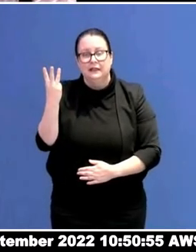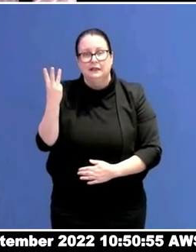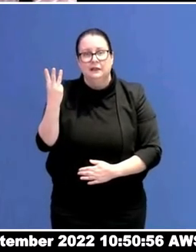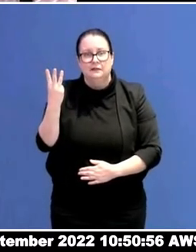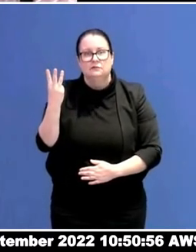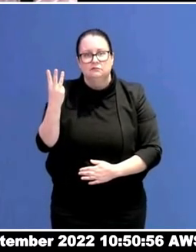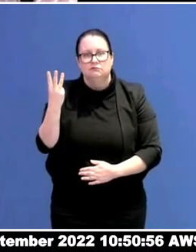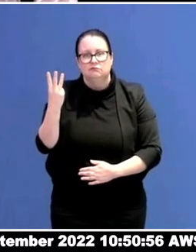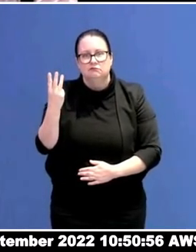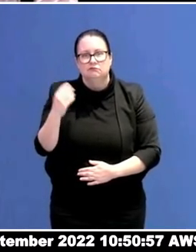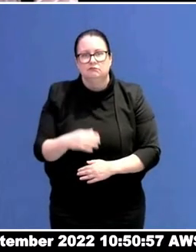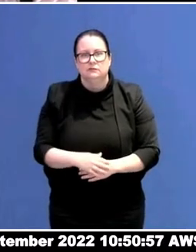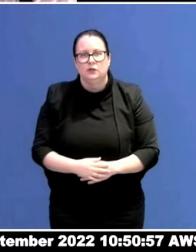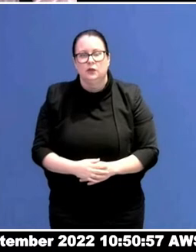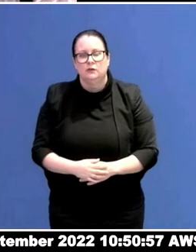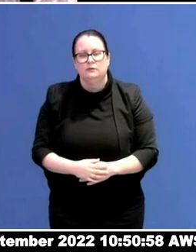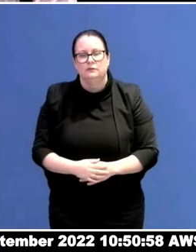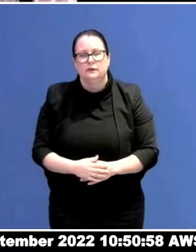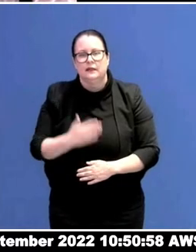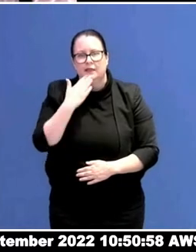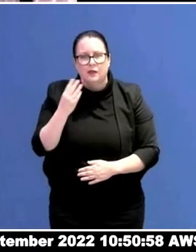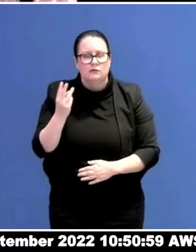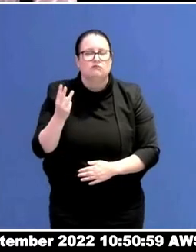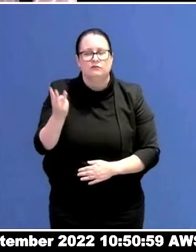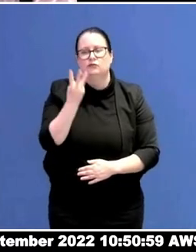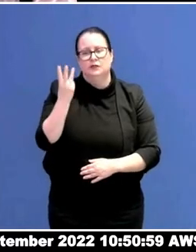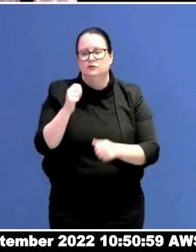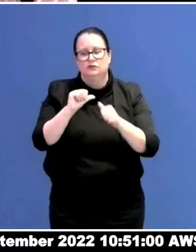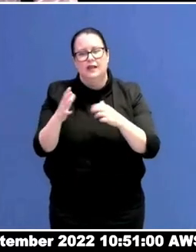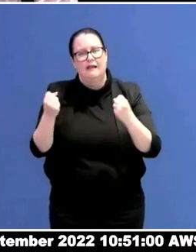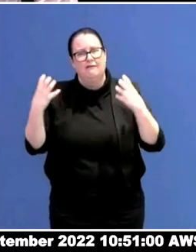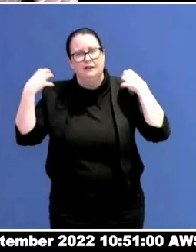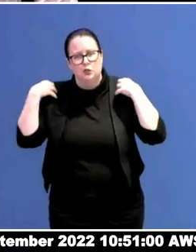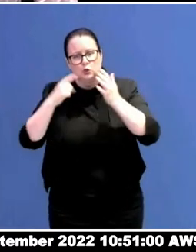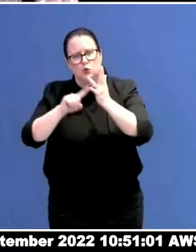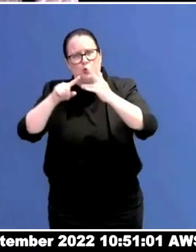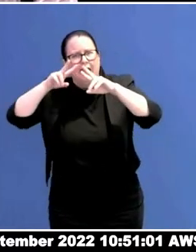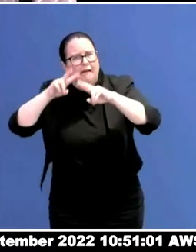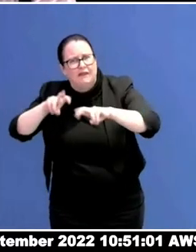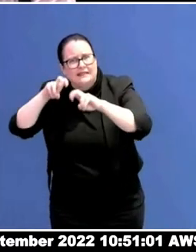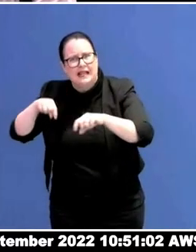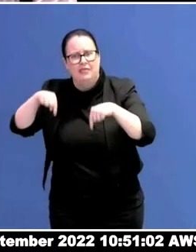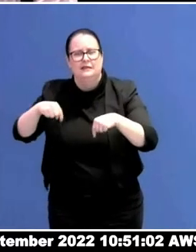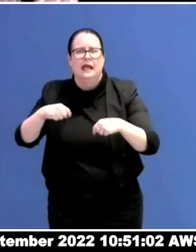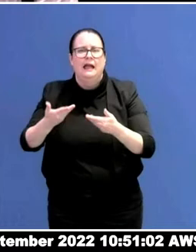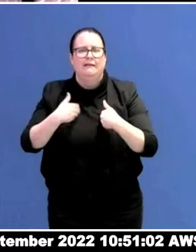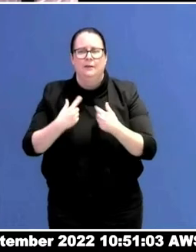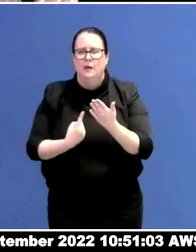I think it's great that we have such Commissions and investigations and have that opportunity to share experience.